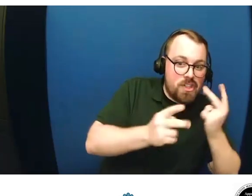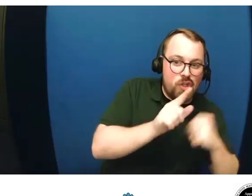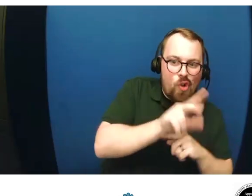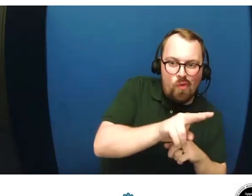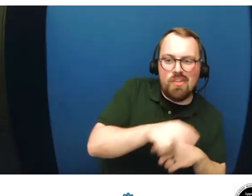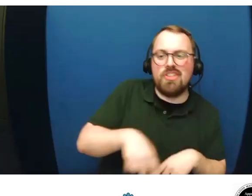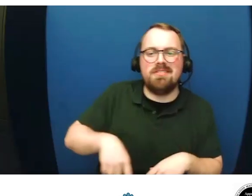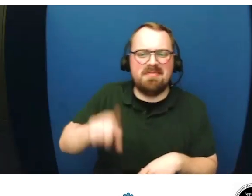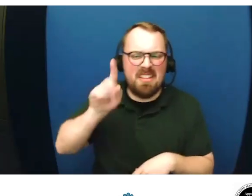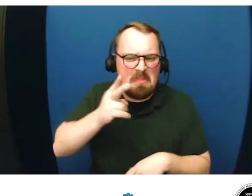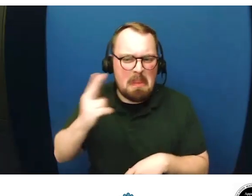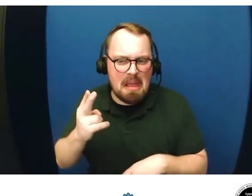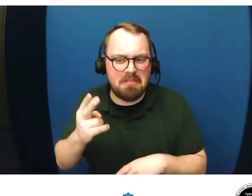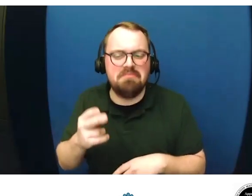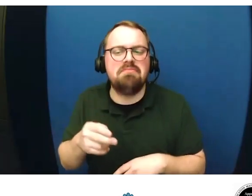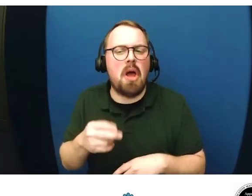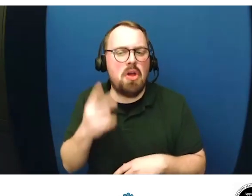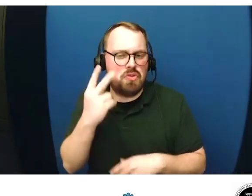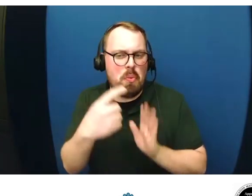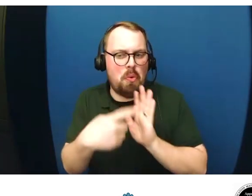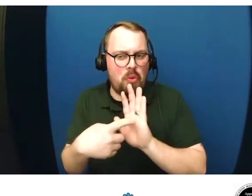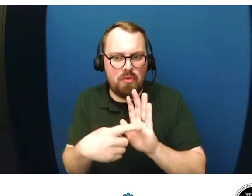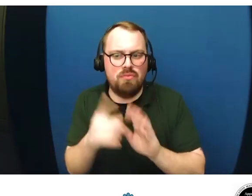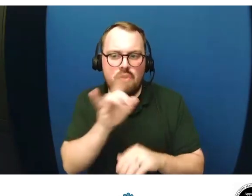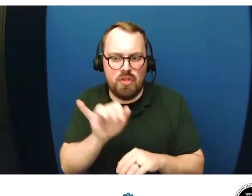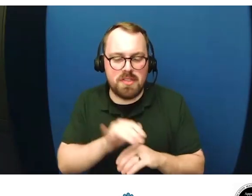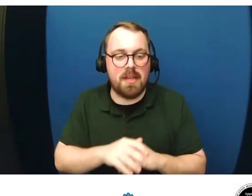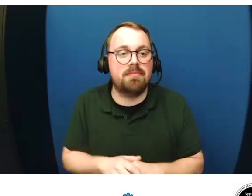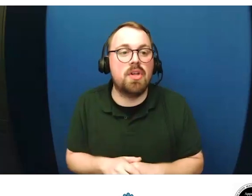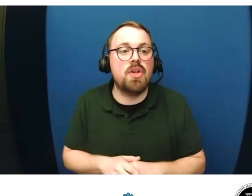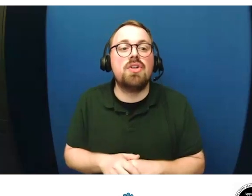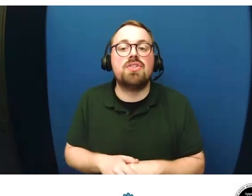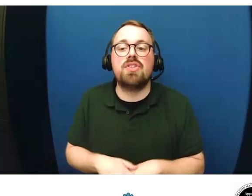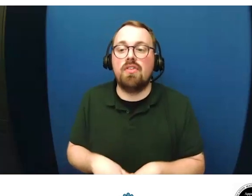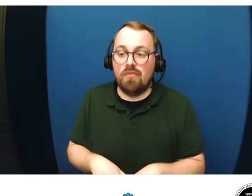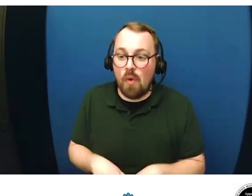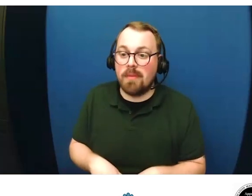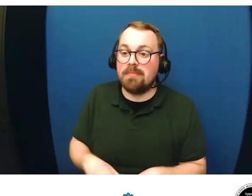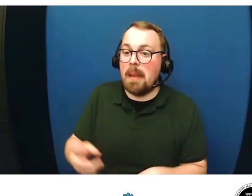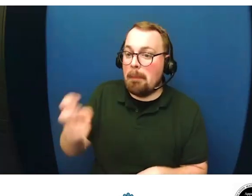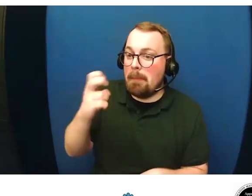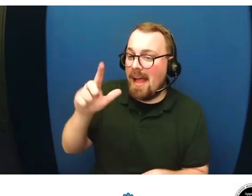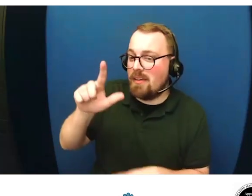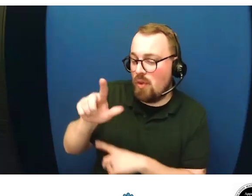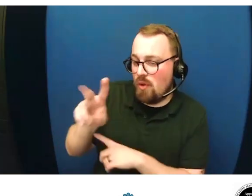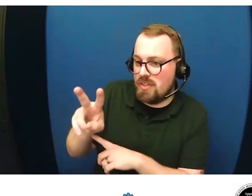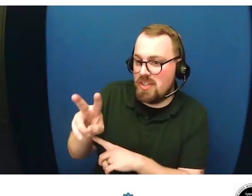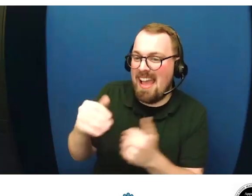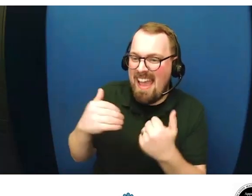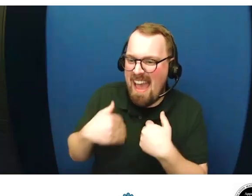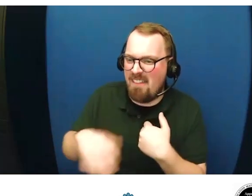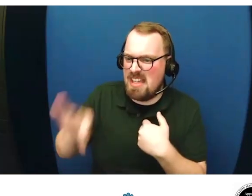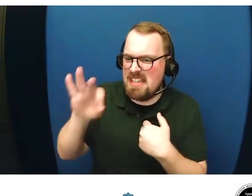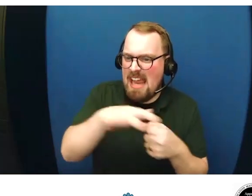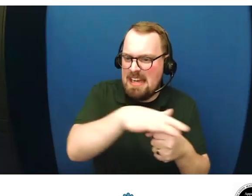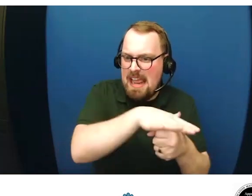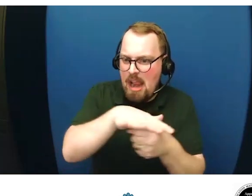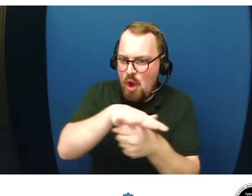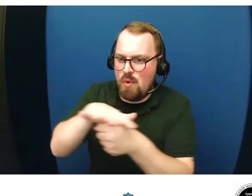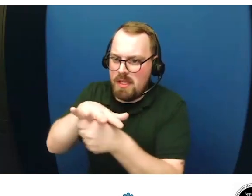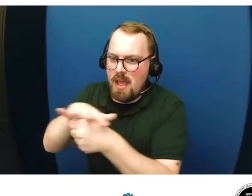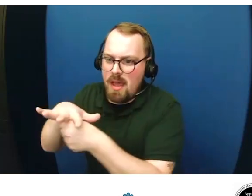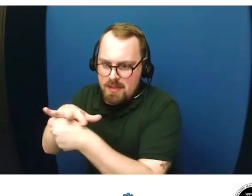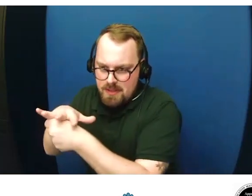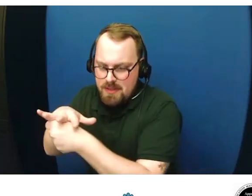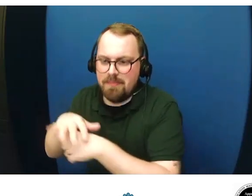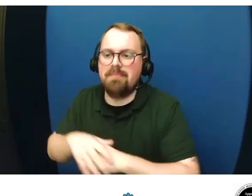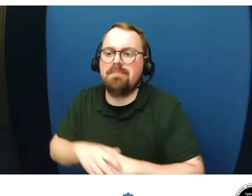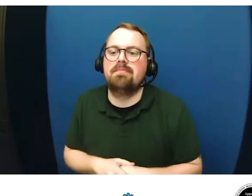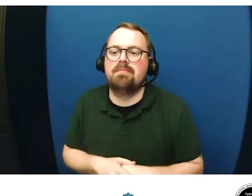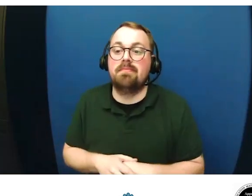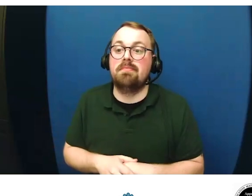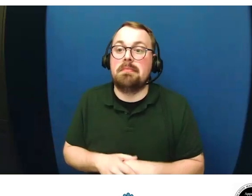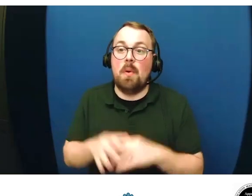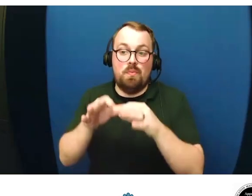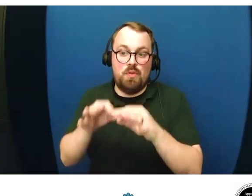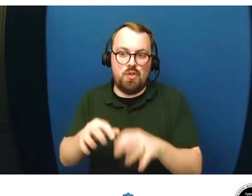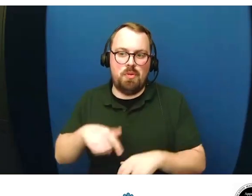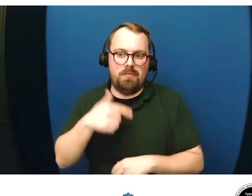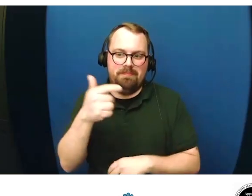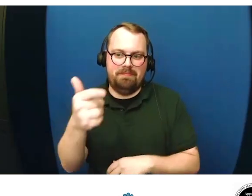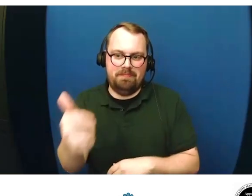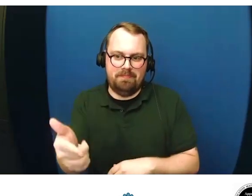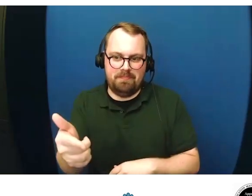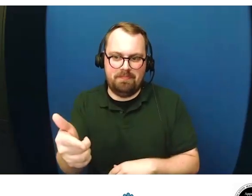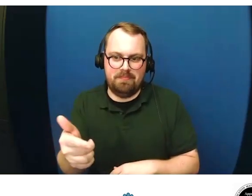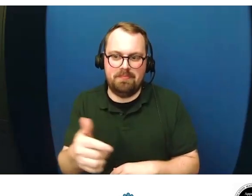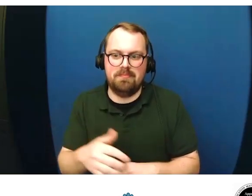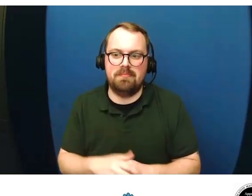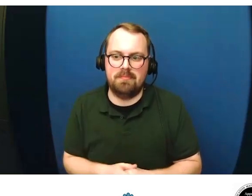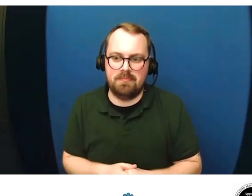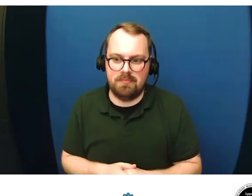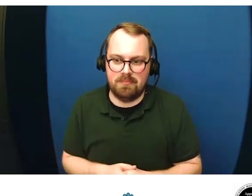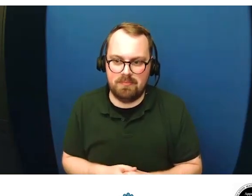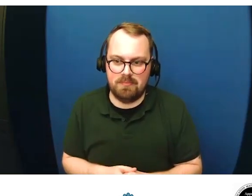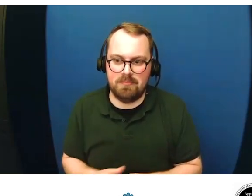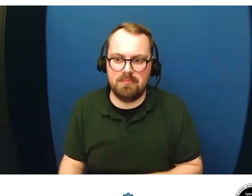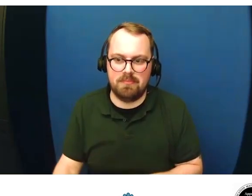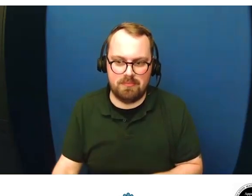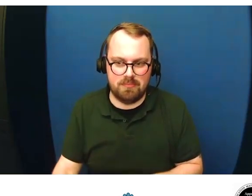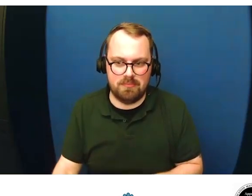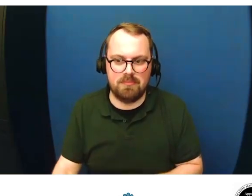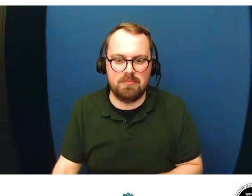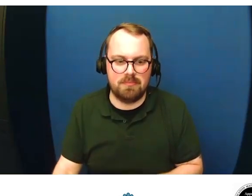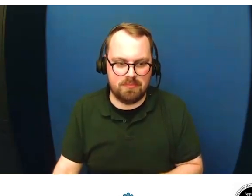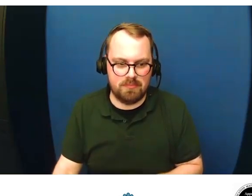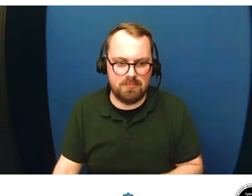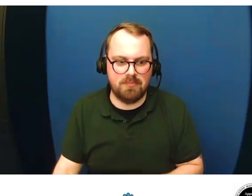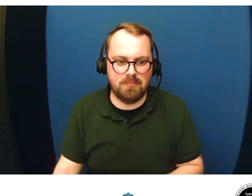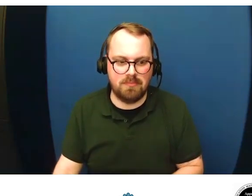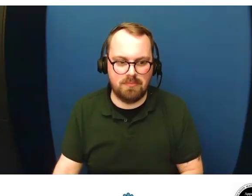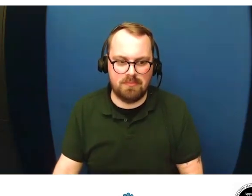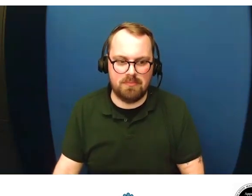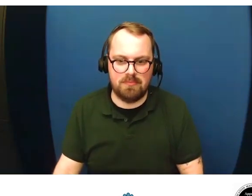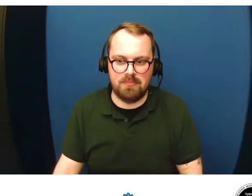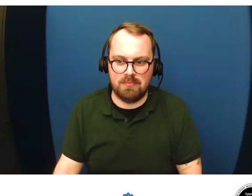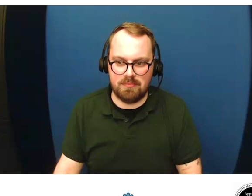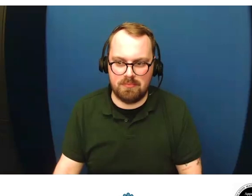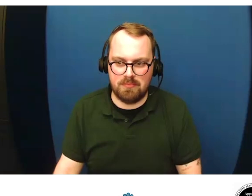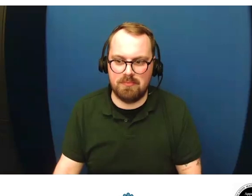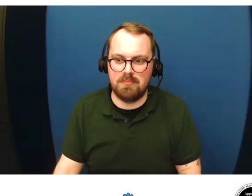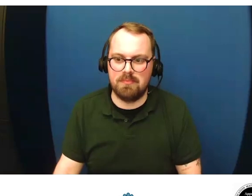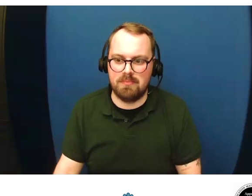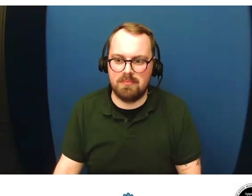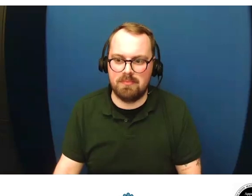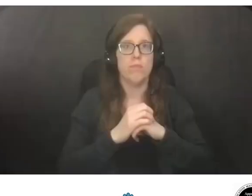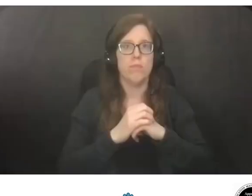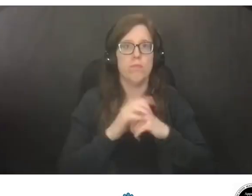So for VI or Blind Low Vision there are nine areas of the ECC. Assistive Technology, Career Education,